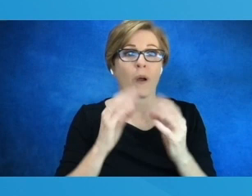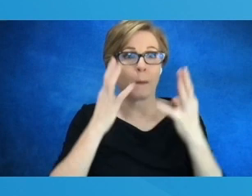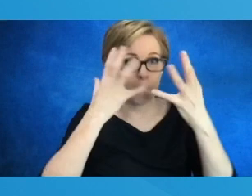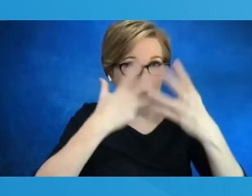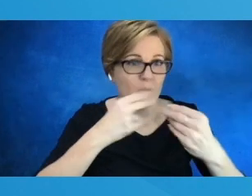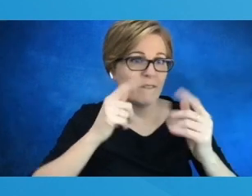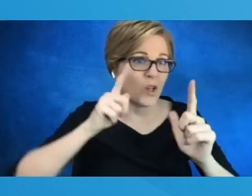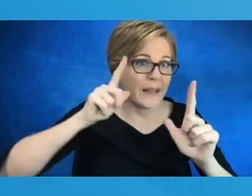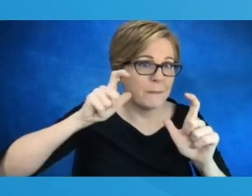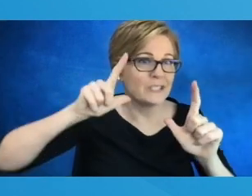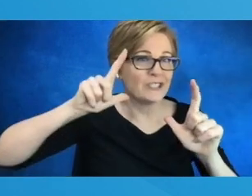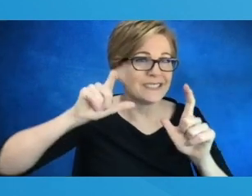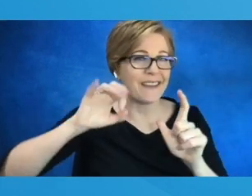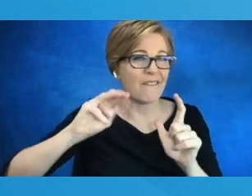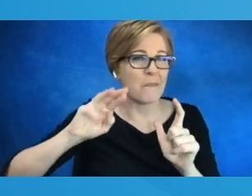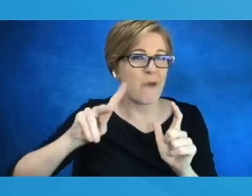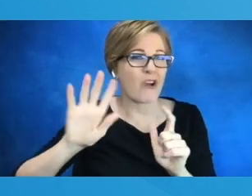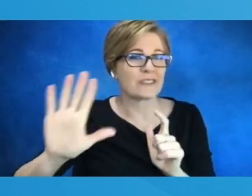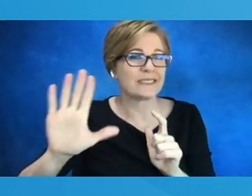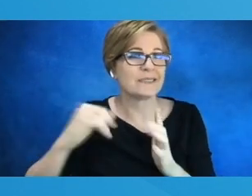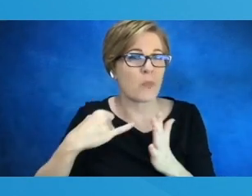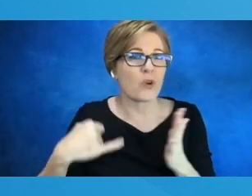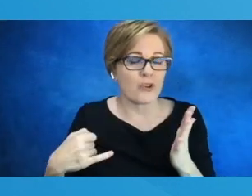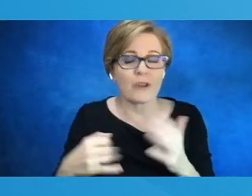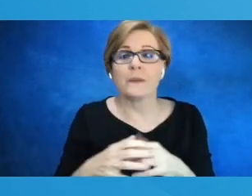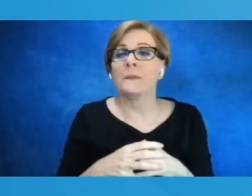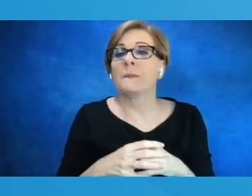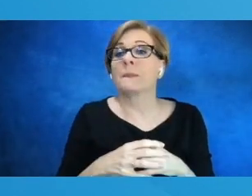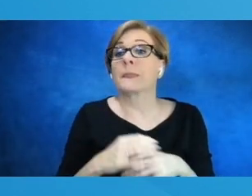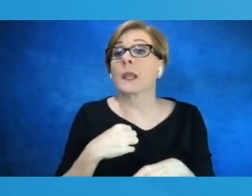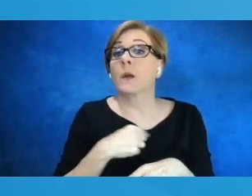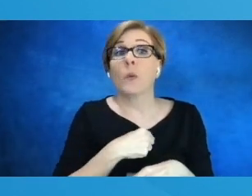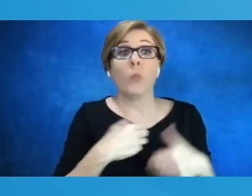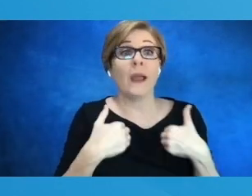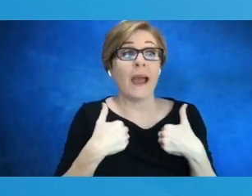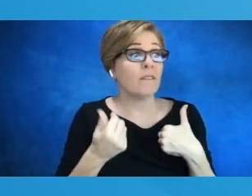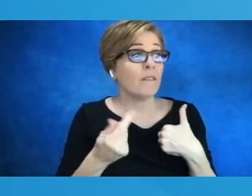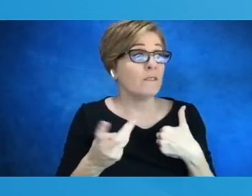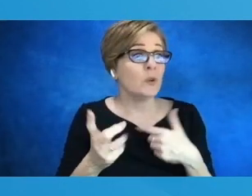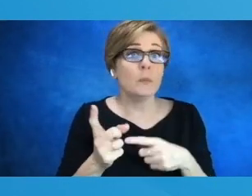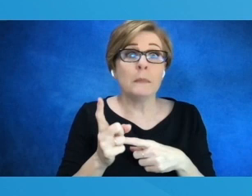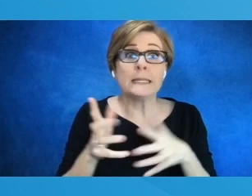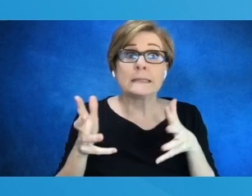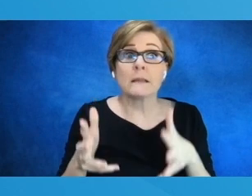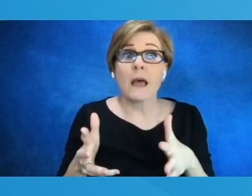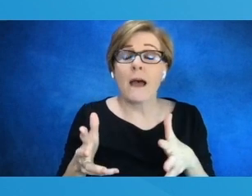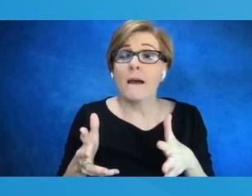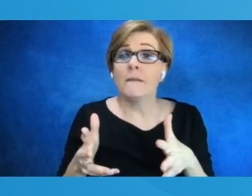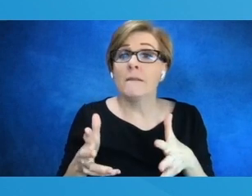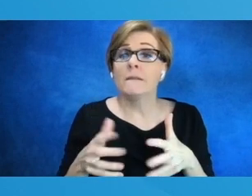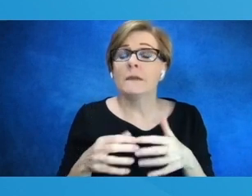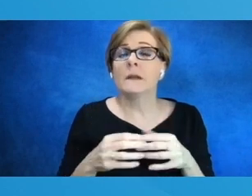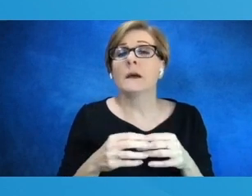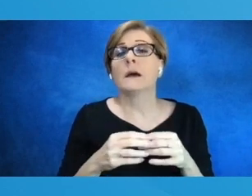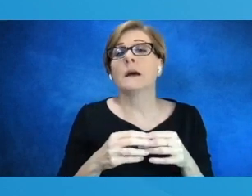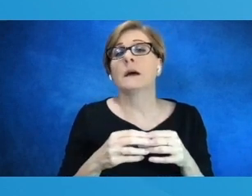And we have a few moments left and I'd like for us to leave with a reflection.